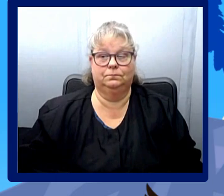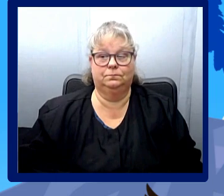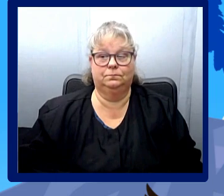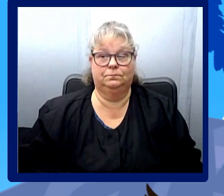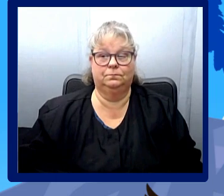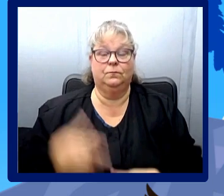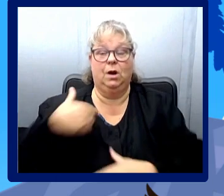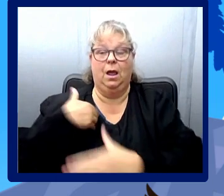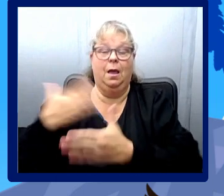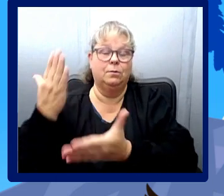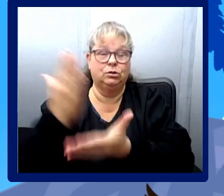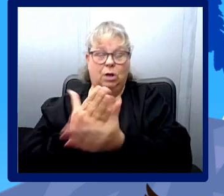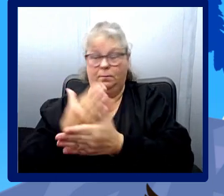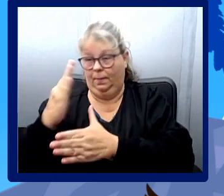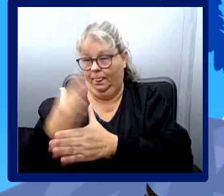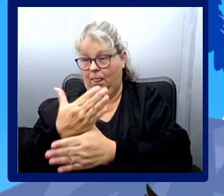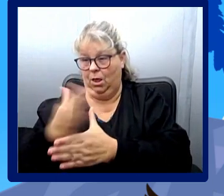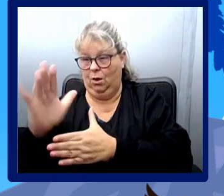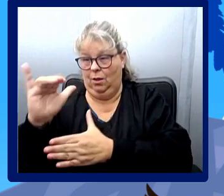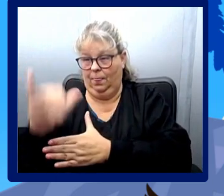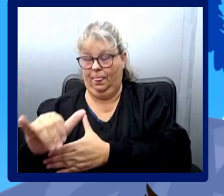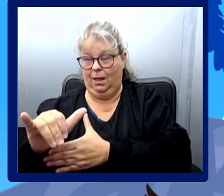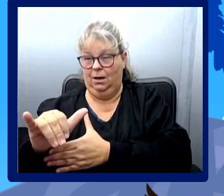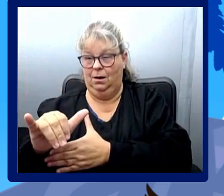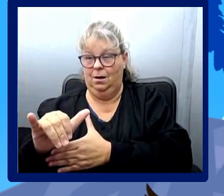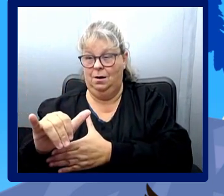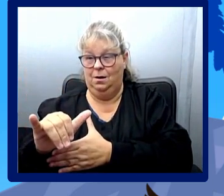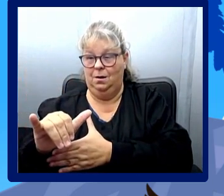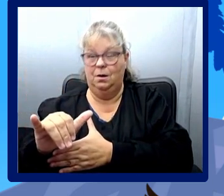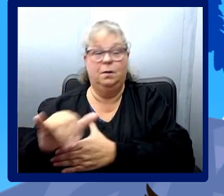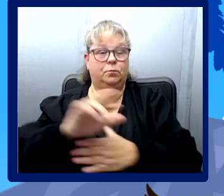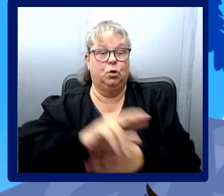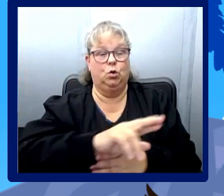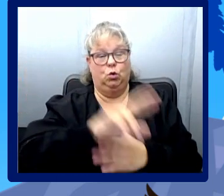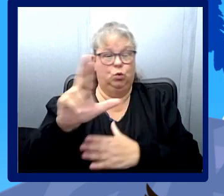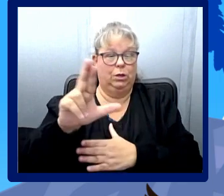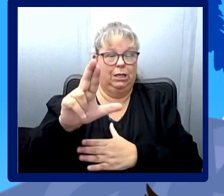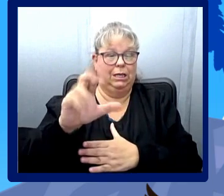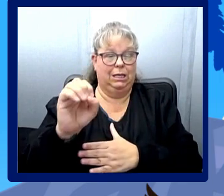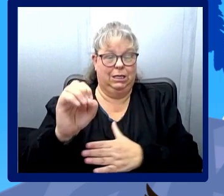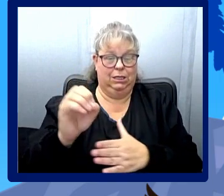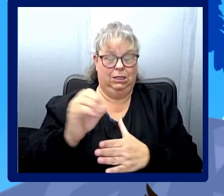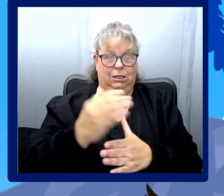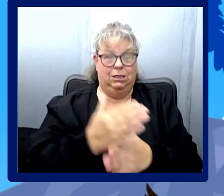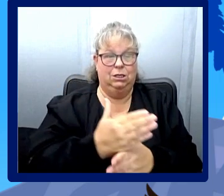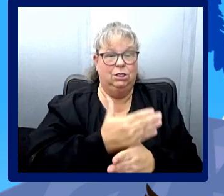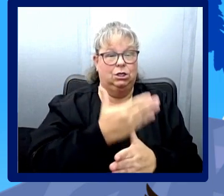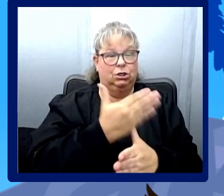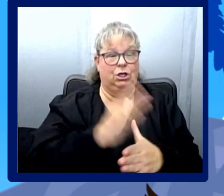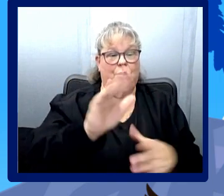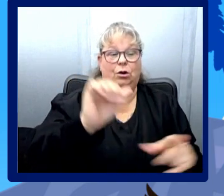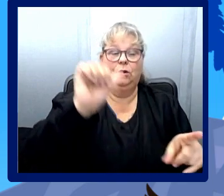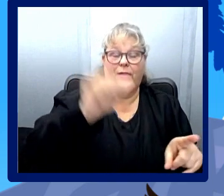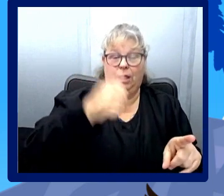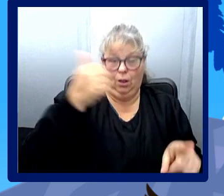And I'm gonna turn it back over to you, Riley. Awesome, thank you for that great demo, Kathy.